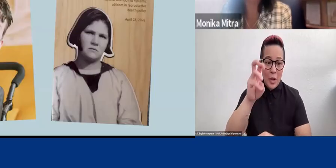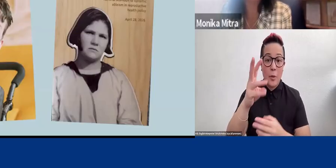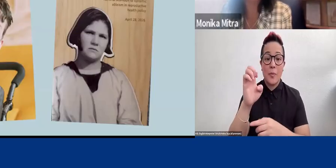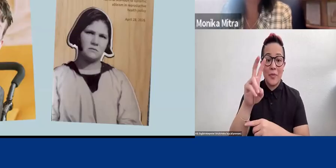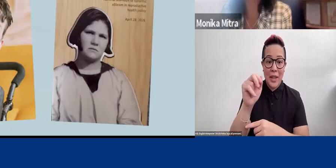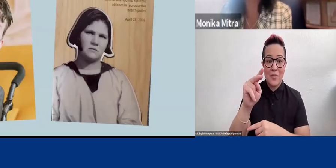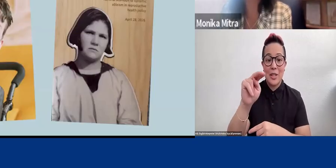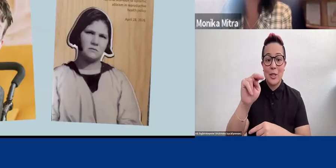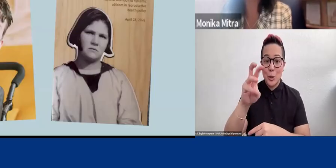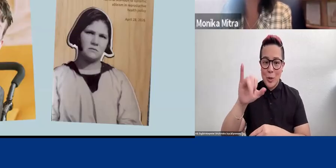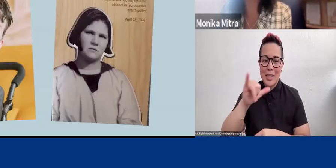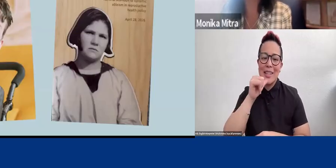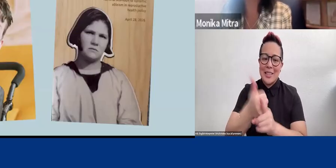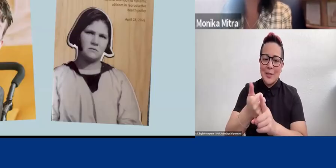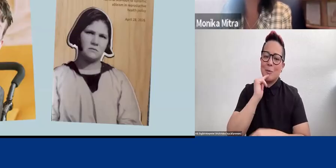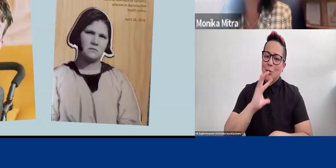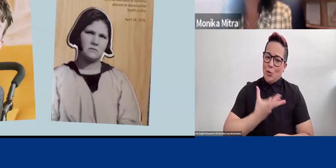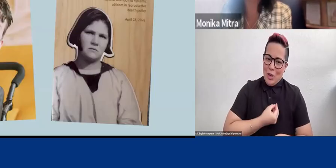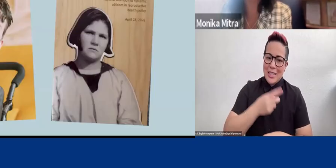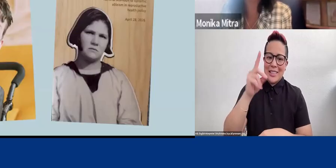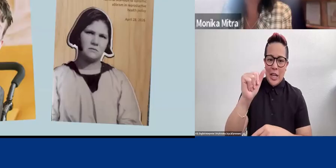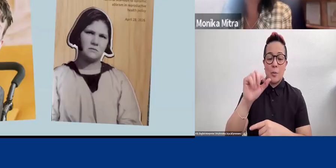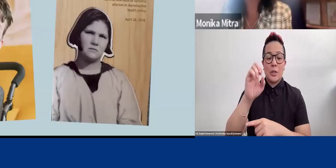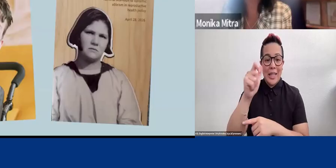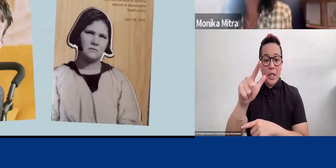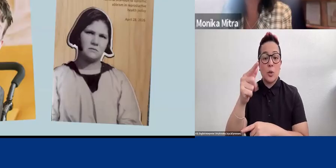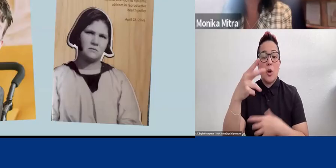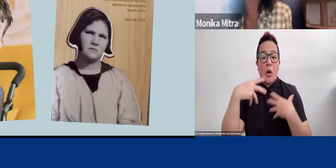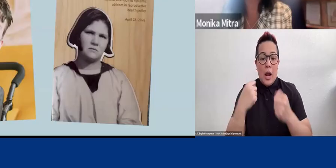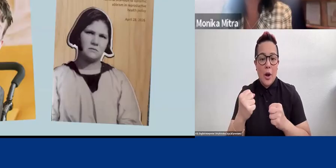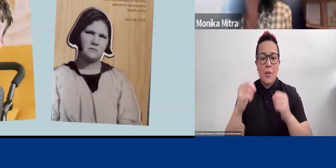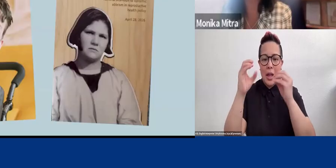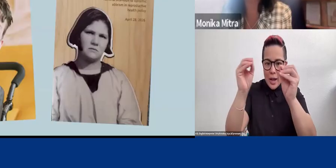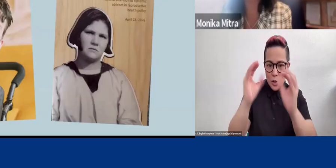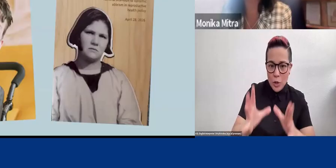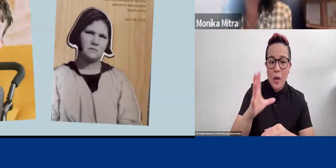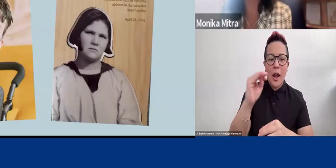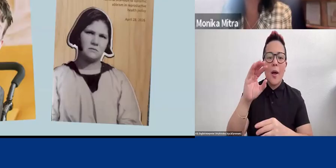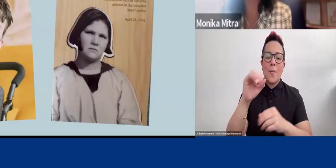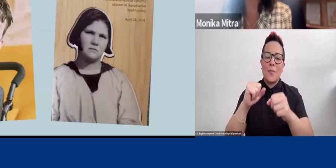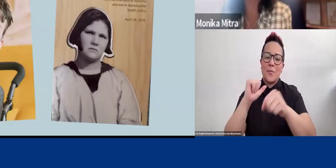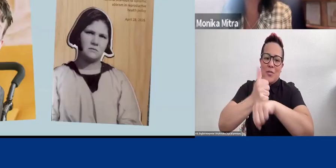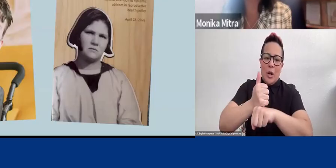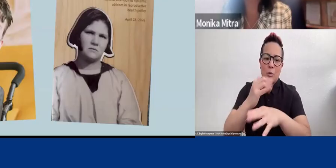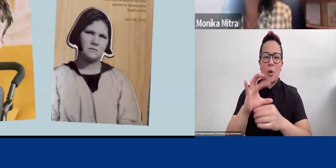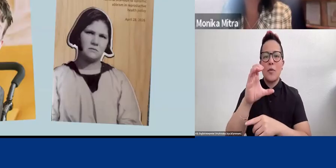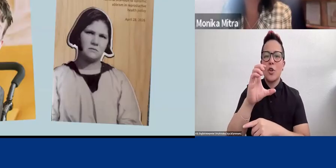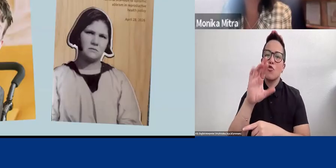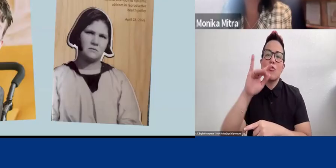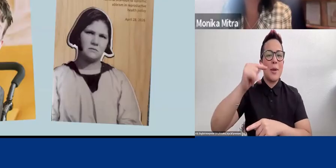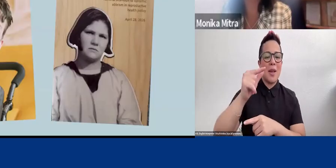and the founder of Cripping Up Sex, a platform offering sex education resources for disabled people.